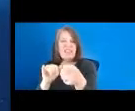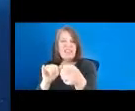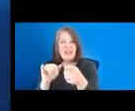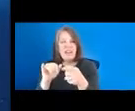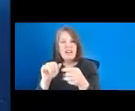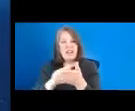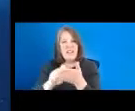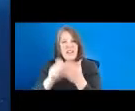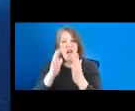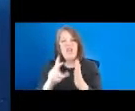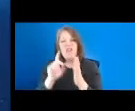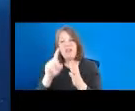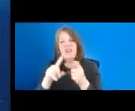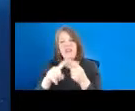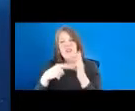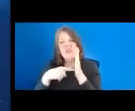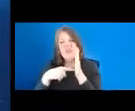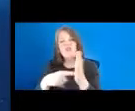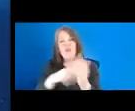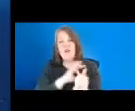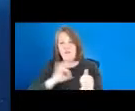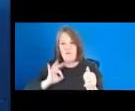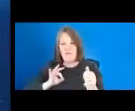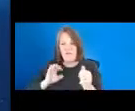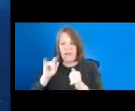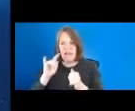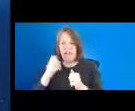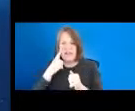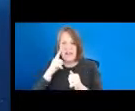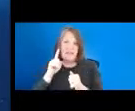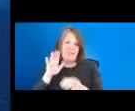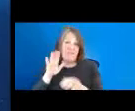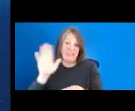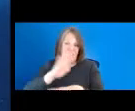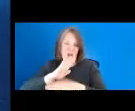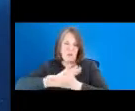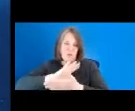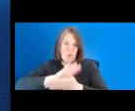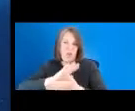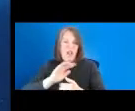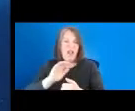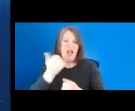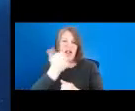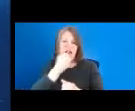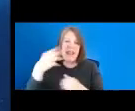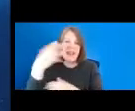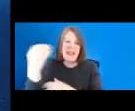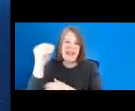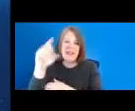to show the faculty site at their institution. 16:31:05 Any new links will open in the new